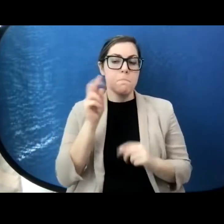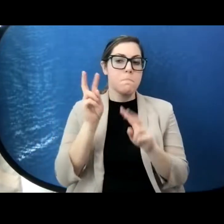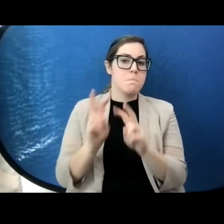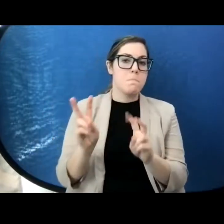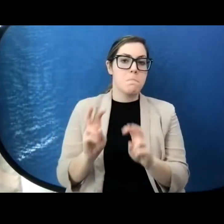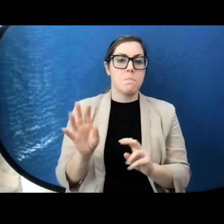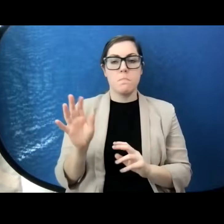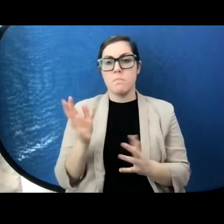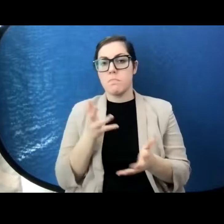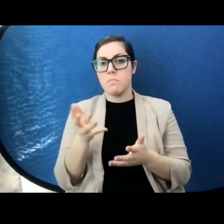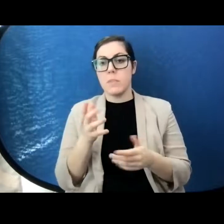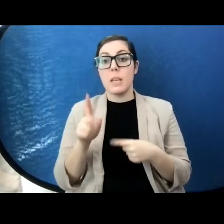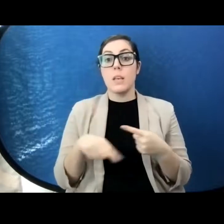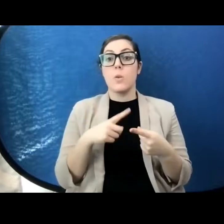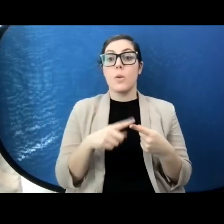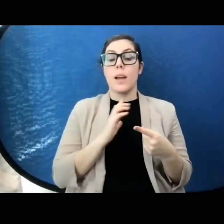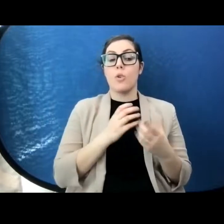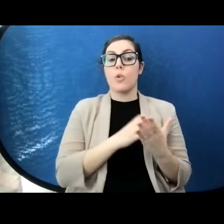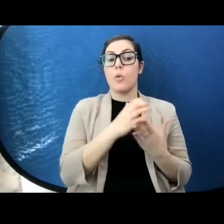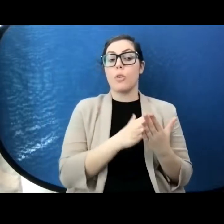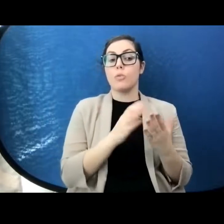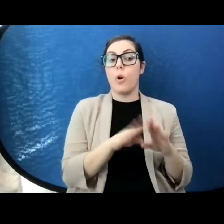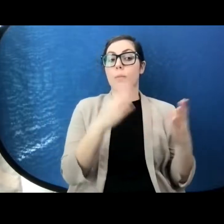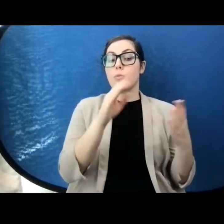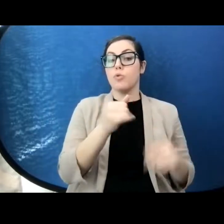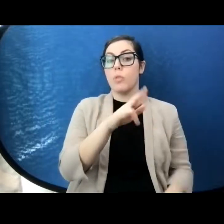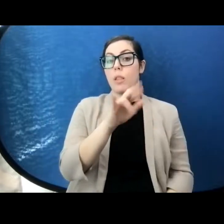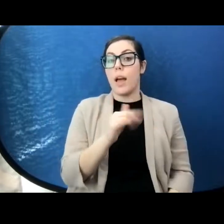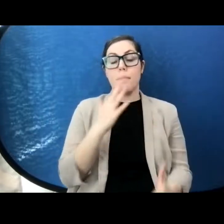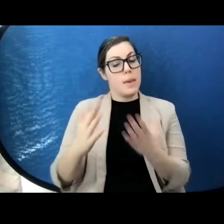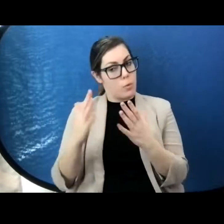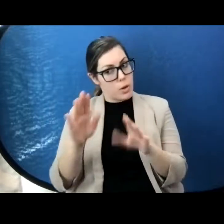when this course is open in July that we would be able to open up that age bracket